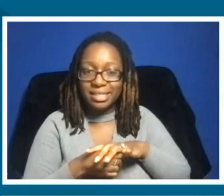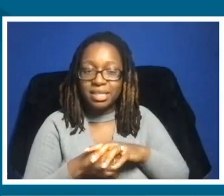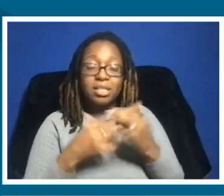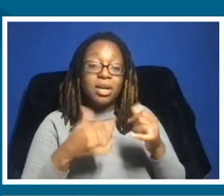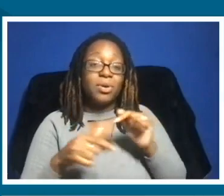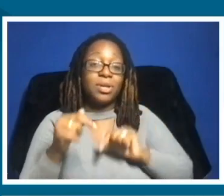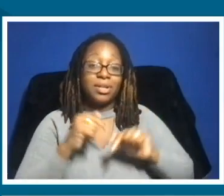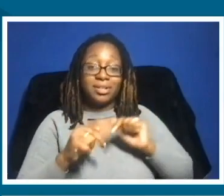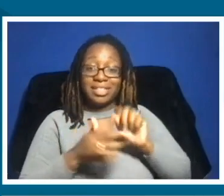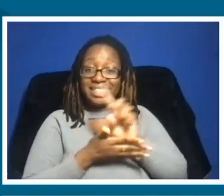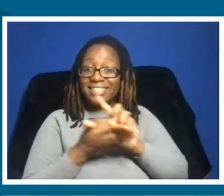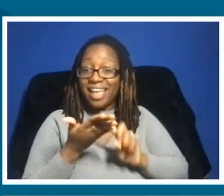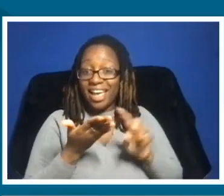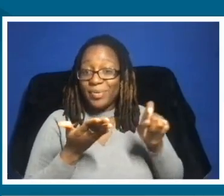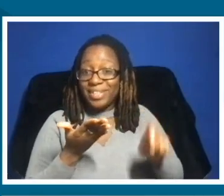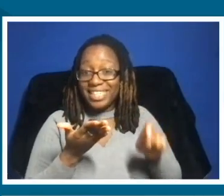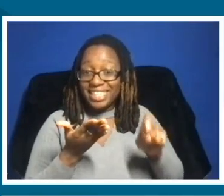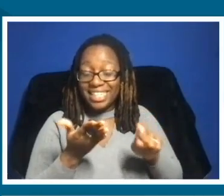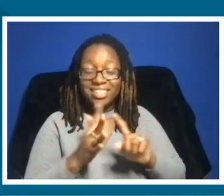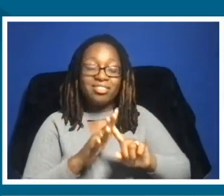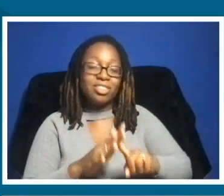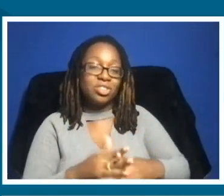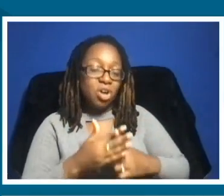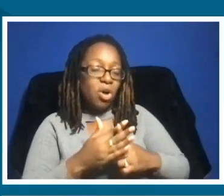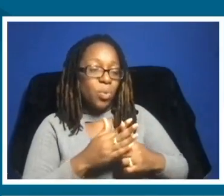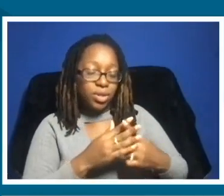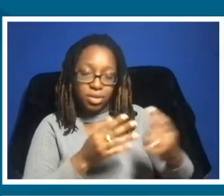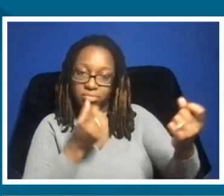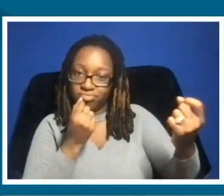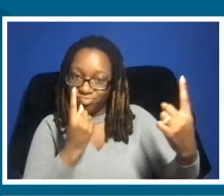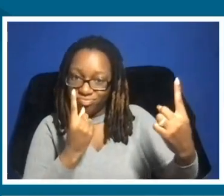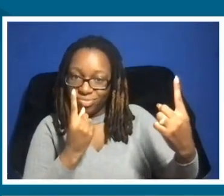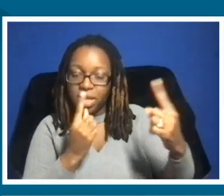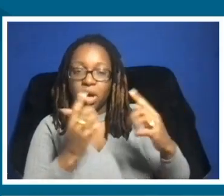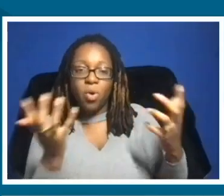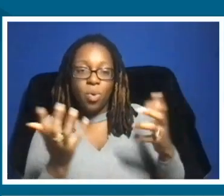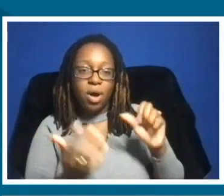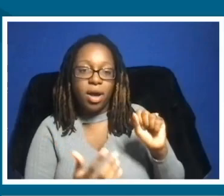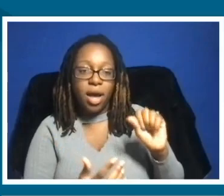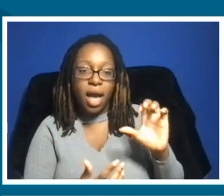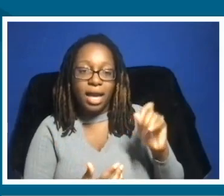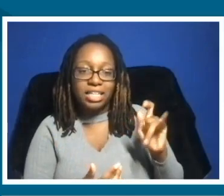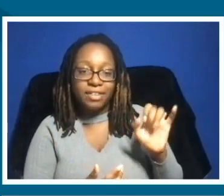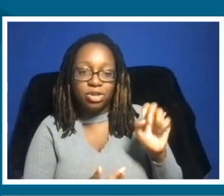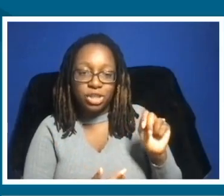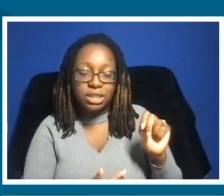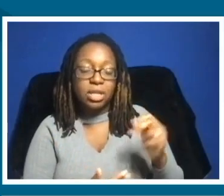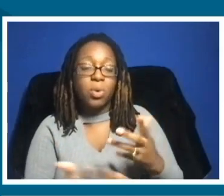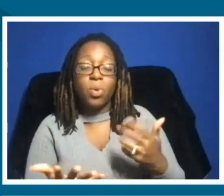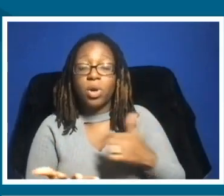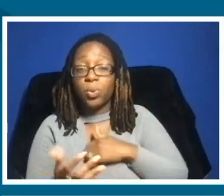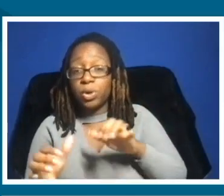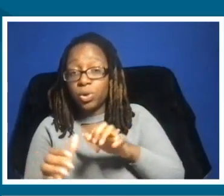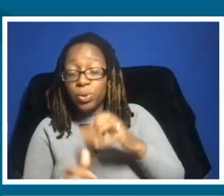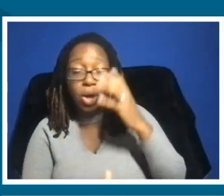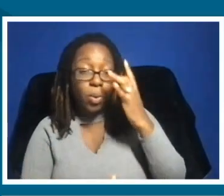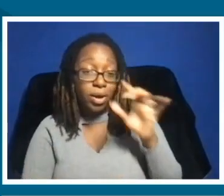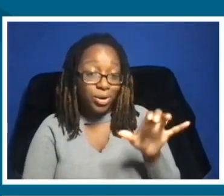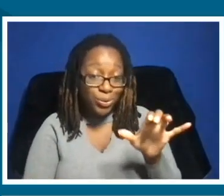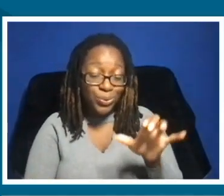always do we need to start with a shared understanding of activations what they are and why people do them so andrea